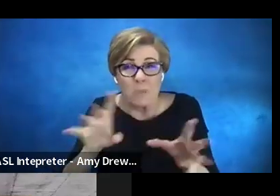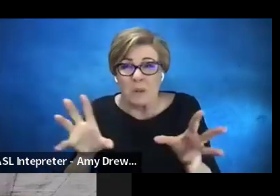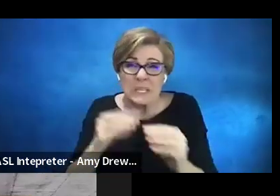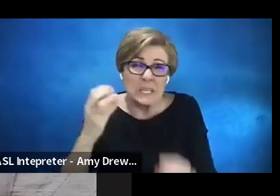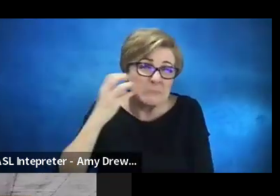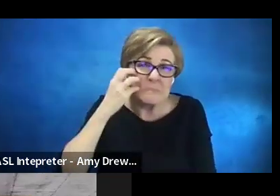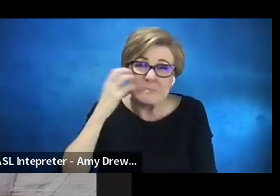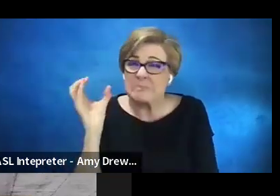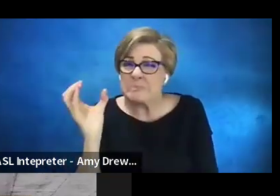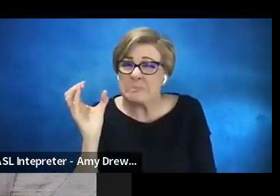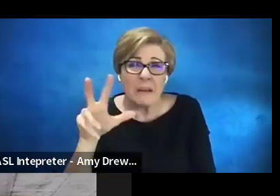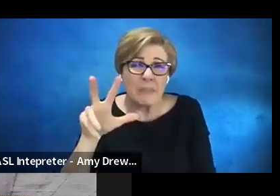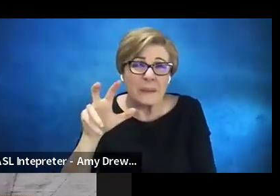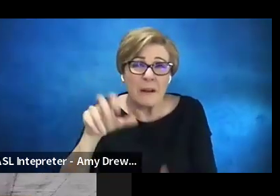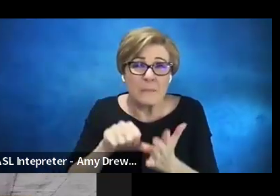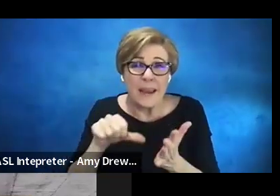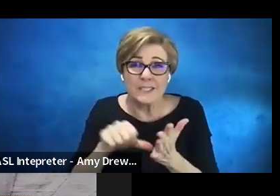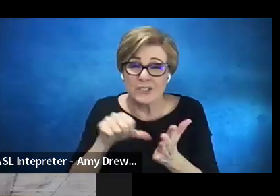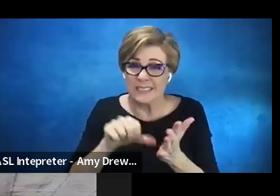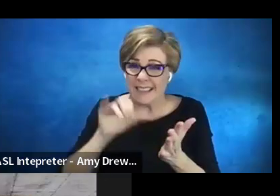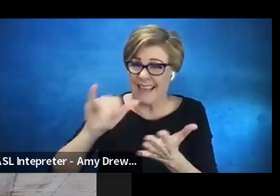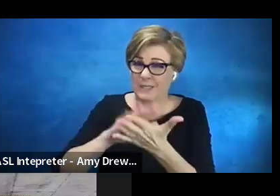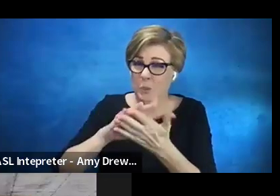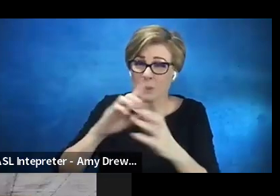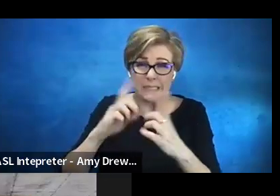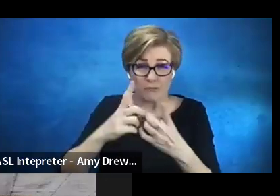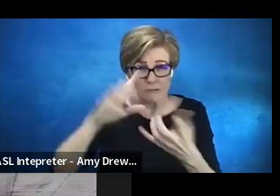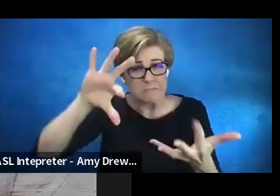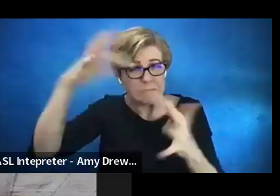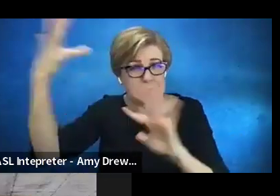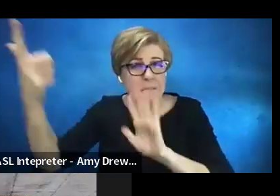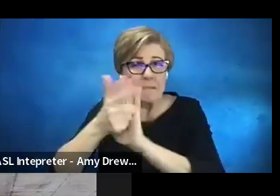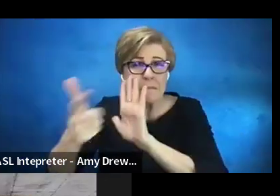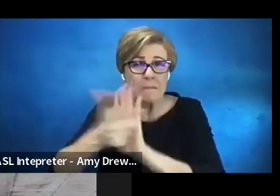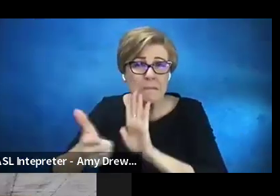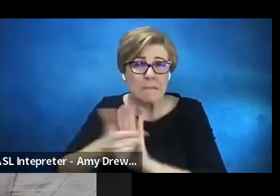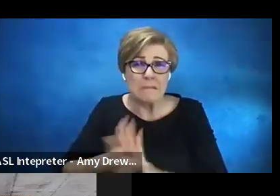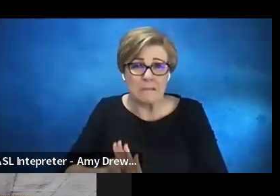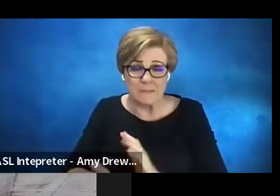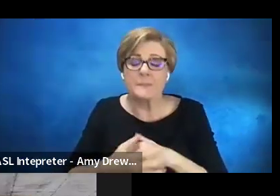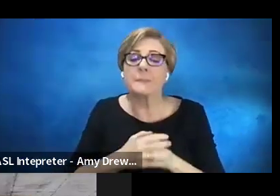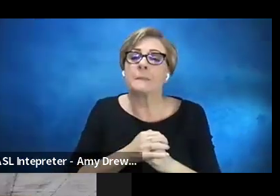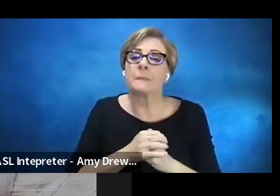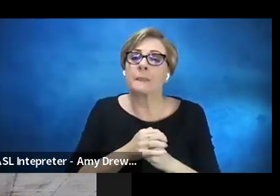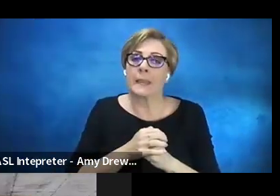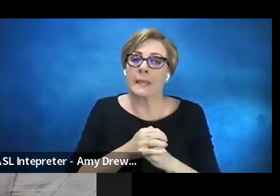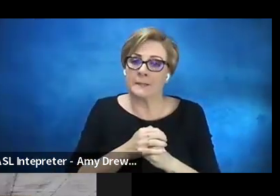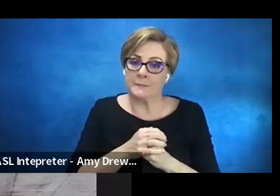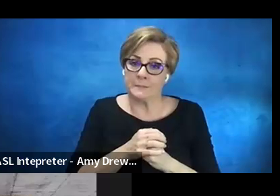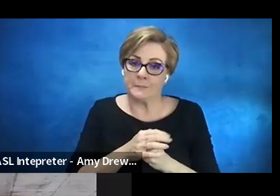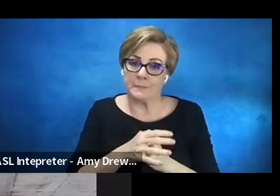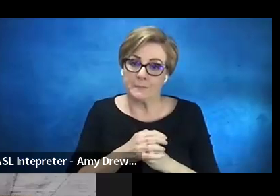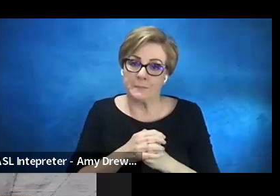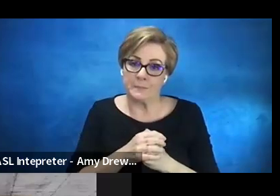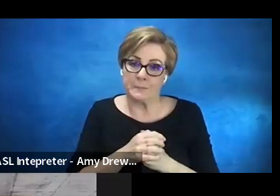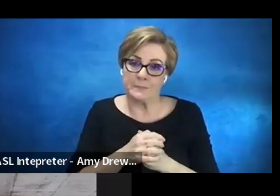But when you look at the fact that not all of these students have, you know what I mean, the urge or the timing or the capability or the knowledge to bring the issue to the Office for Civil Rights. So if you're looking at a circumstance where there's somebody who is, you know what I mean, out here, deliberately funneling out disabled students, if you find the person who's able to take this up then you find the data pattern that shows this is the case, which is what h